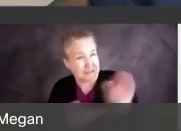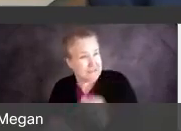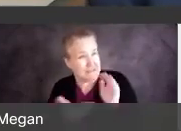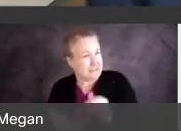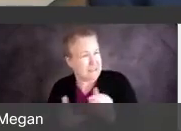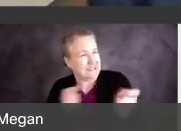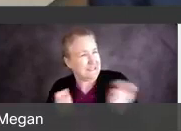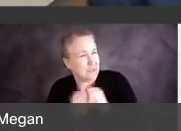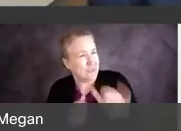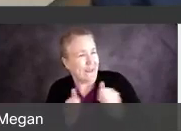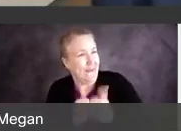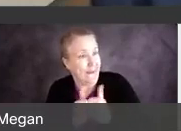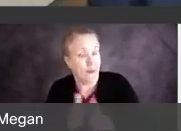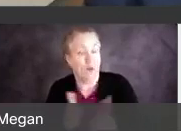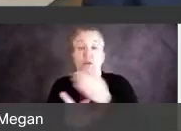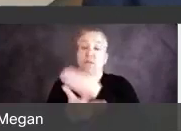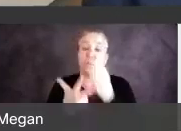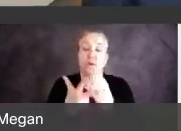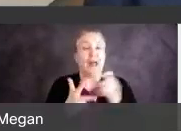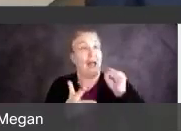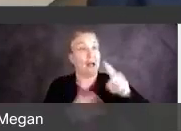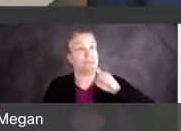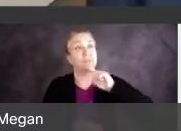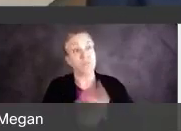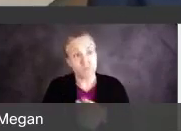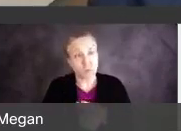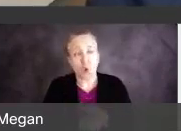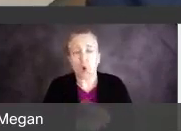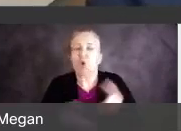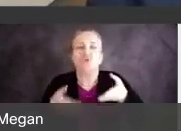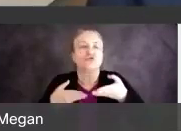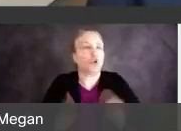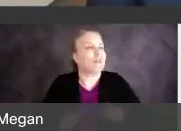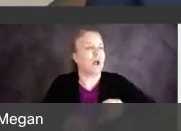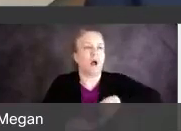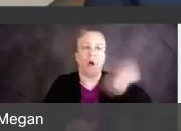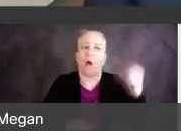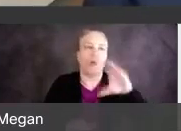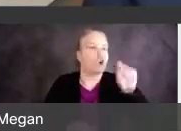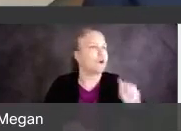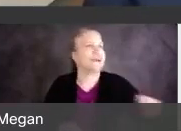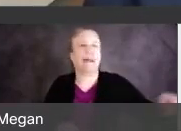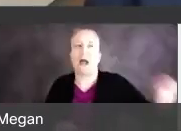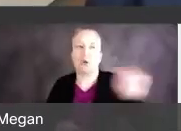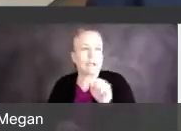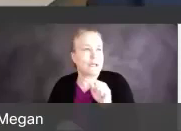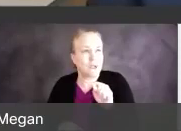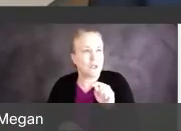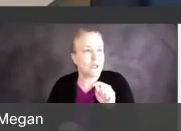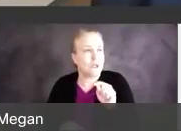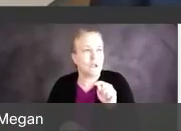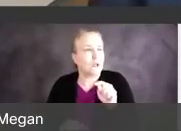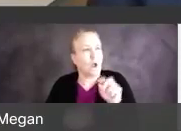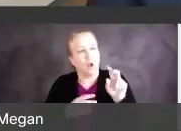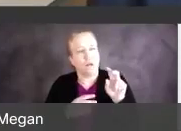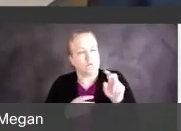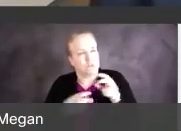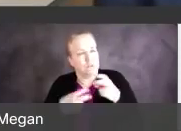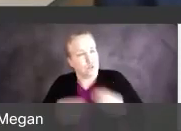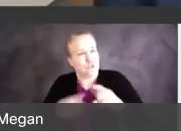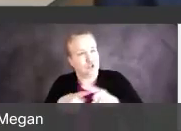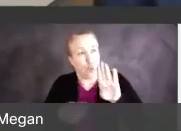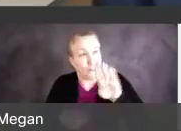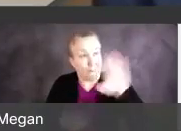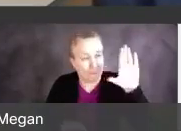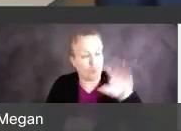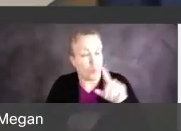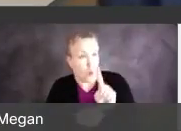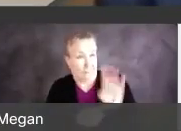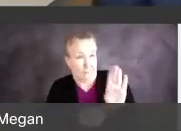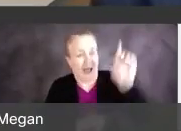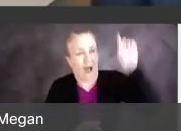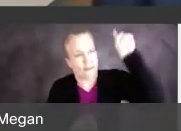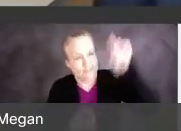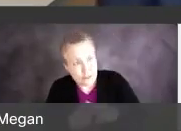them to commit to not letting any other county move on to the 1B category until all of us here,